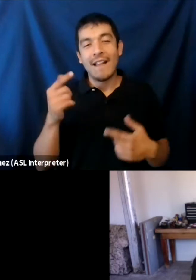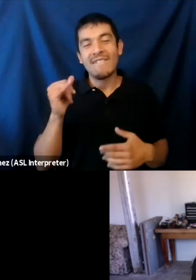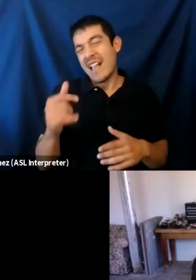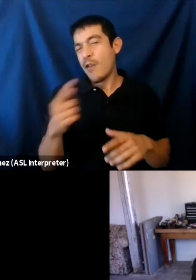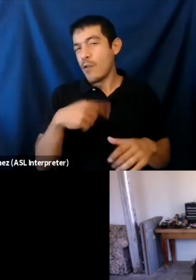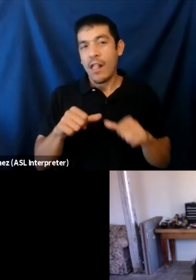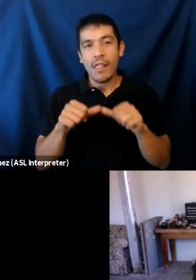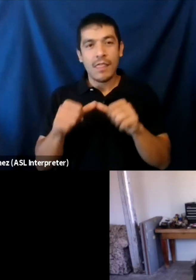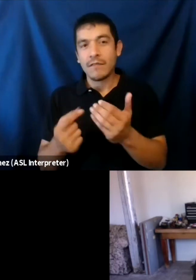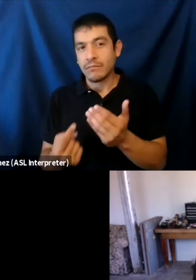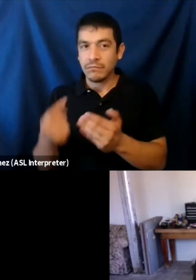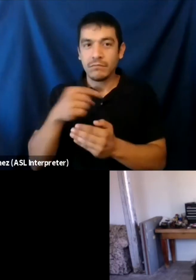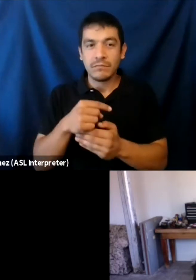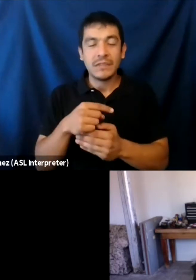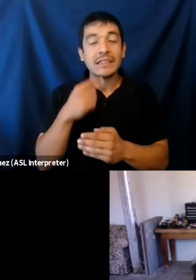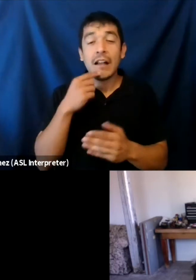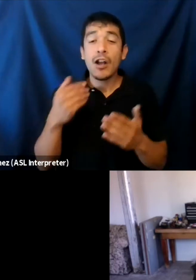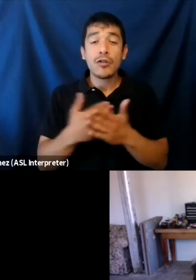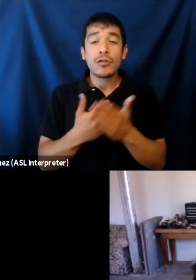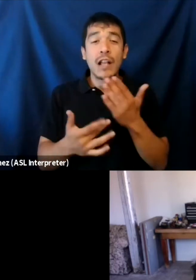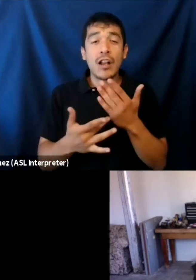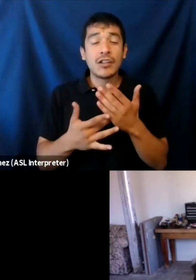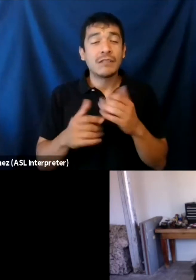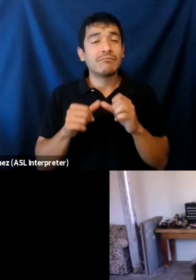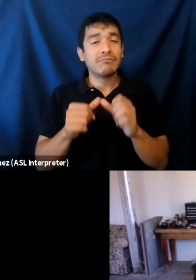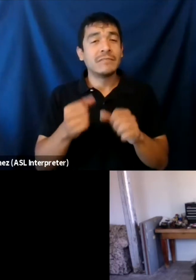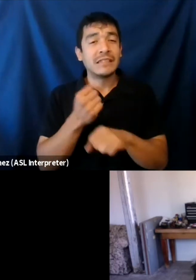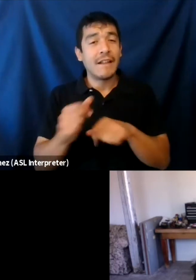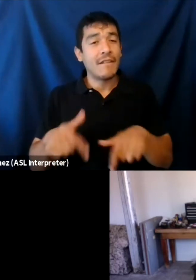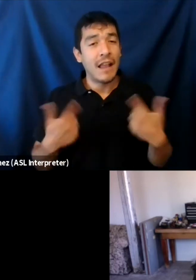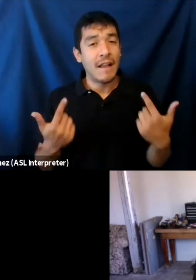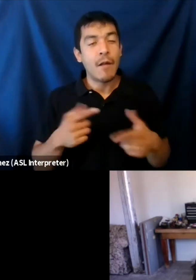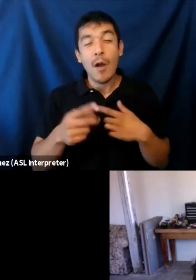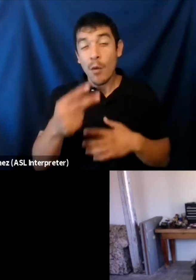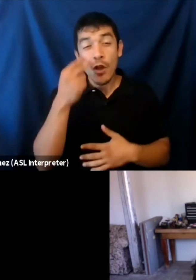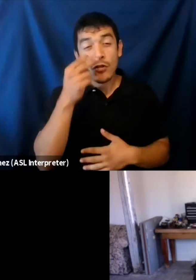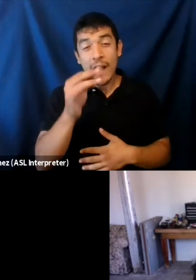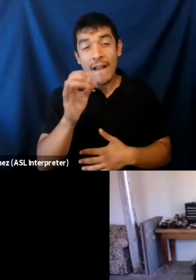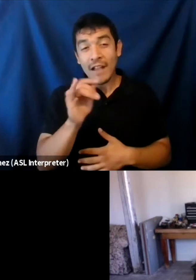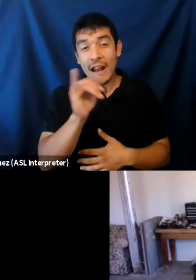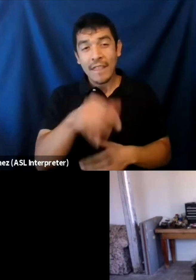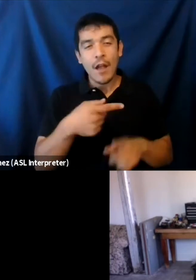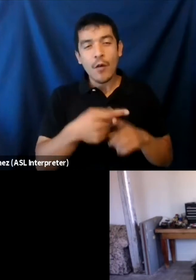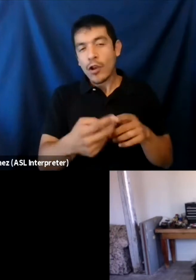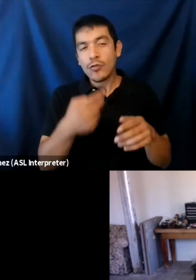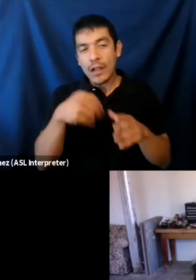as though we keep thinking that it's true. I mean, when you discover a fact like that, when you're going into your Google wormholes,